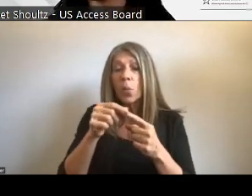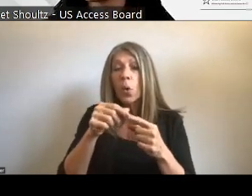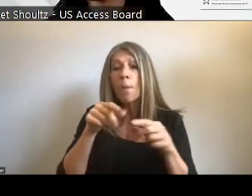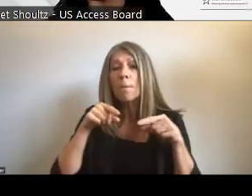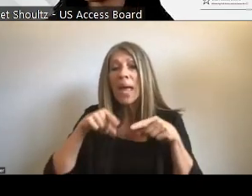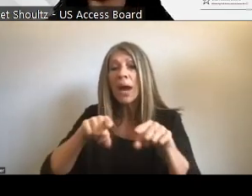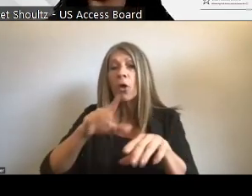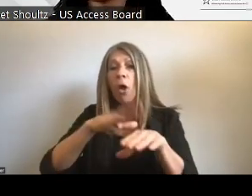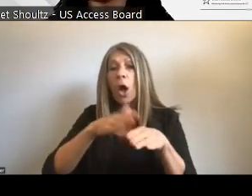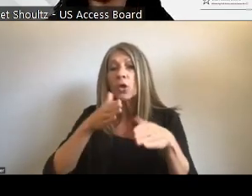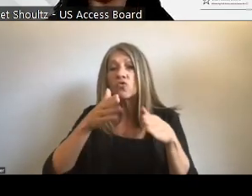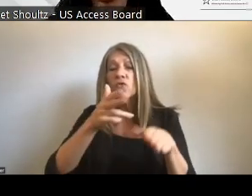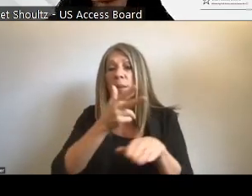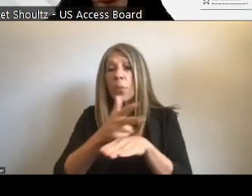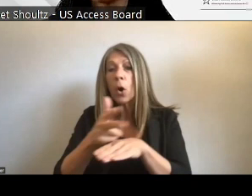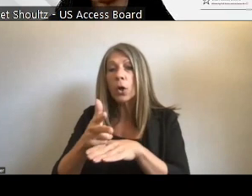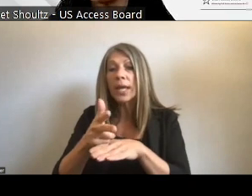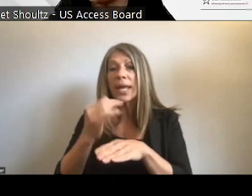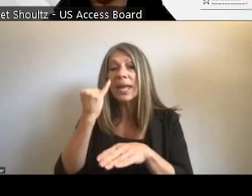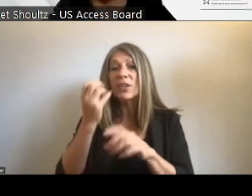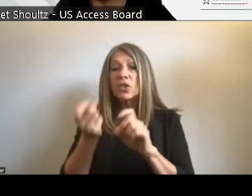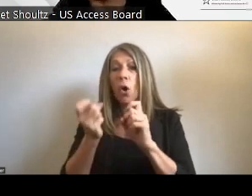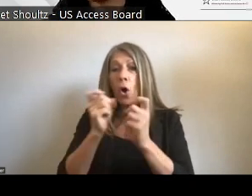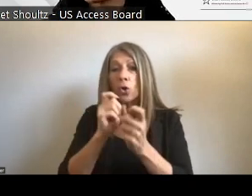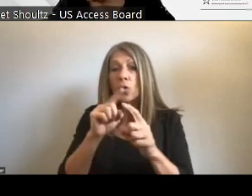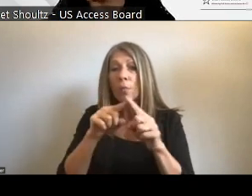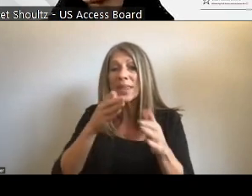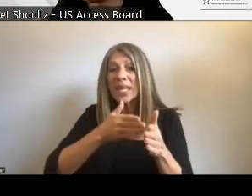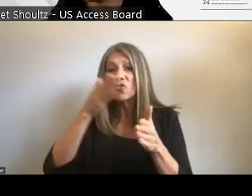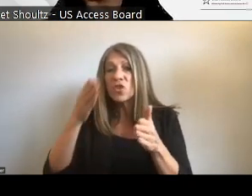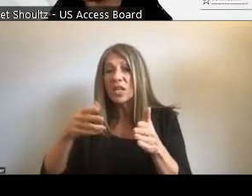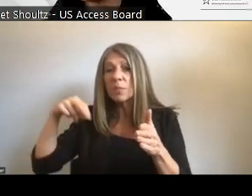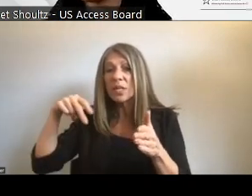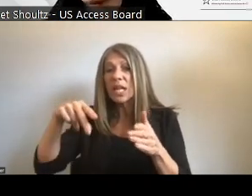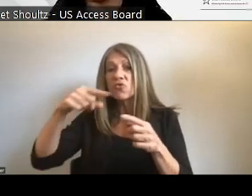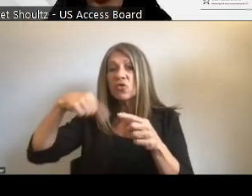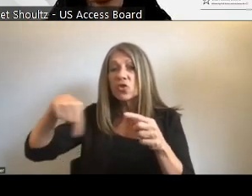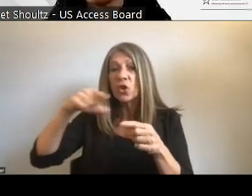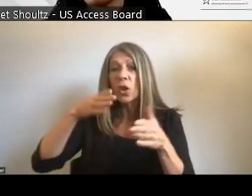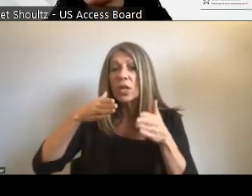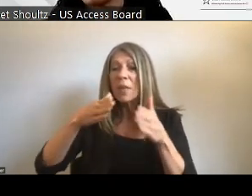on-street parking spaces are altered but the adjacent pedestrian circulation path is not,